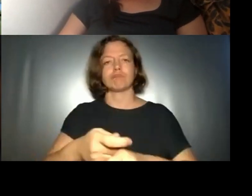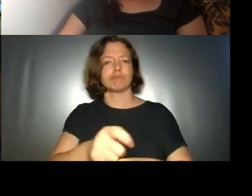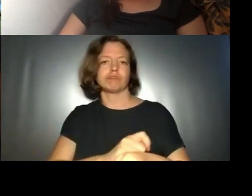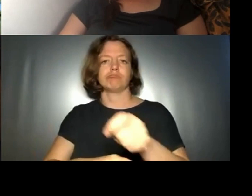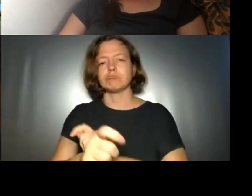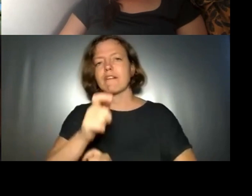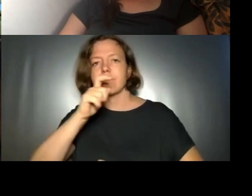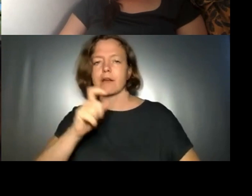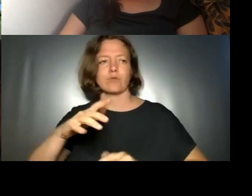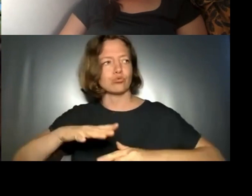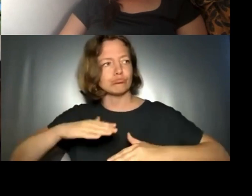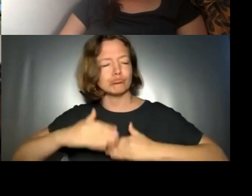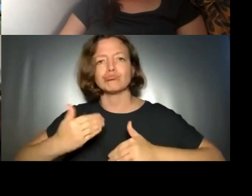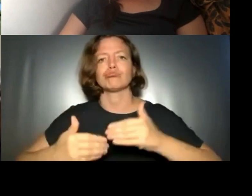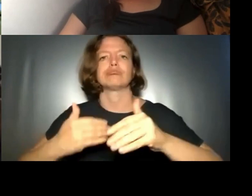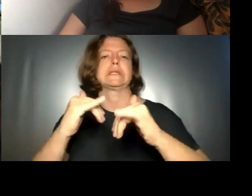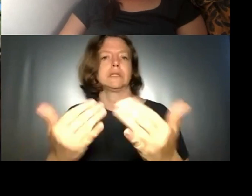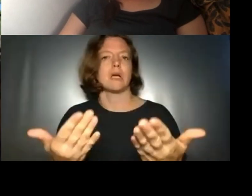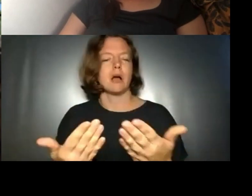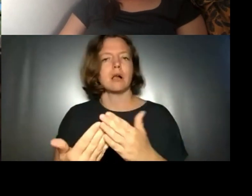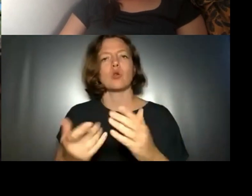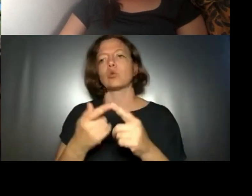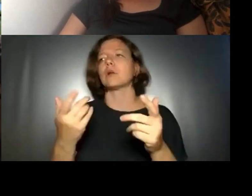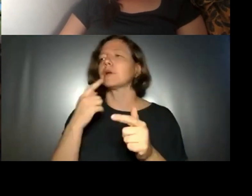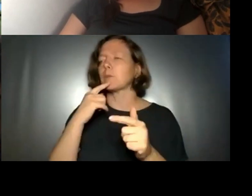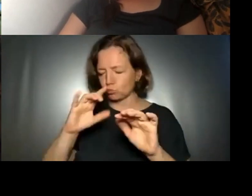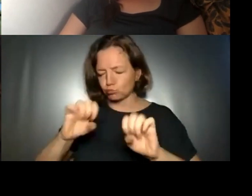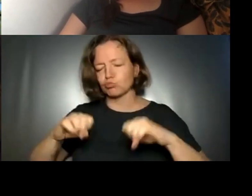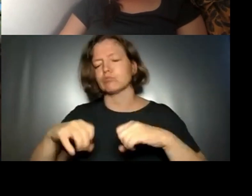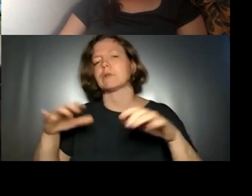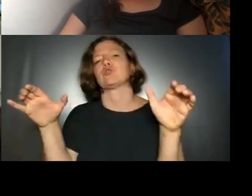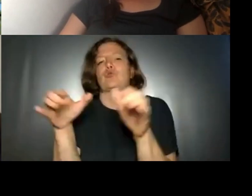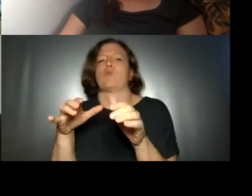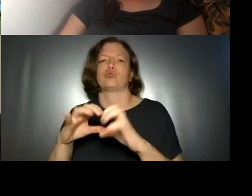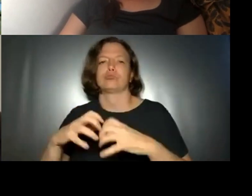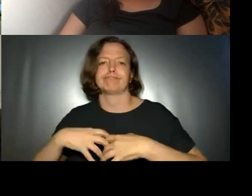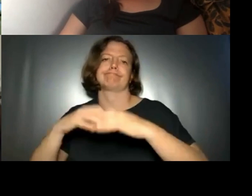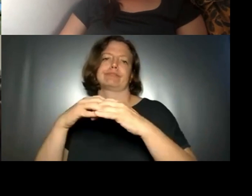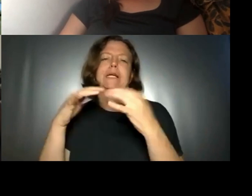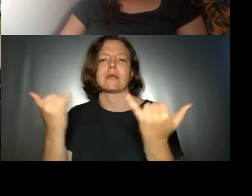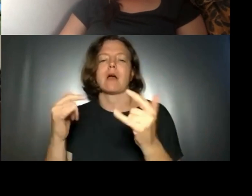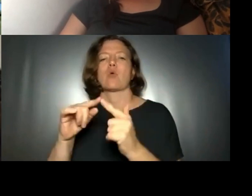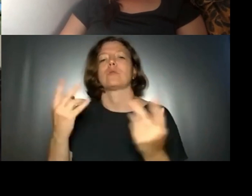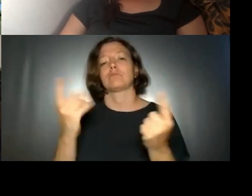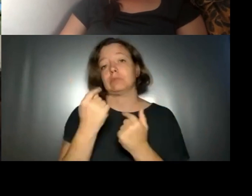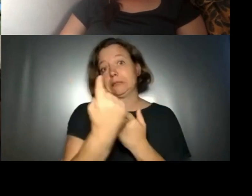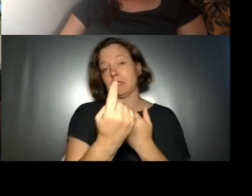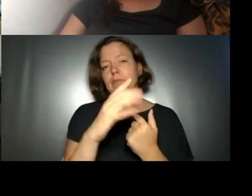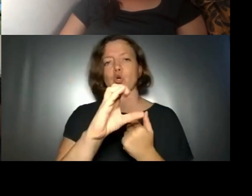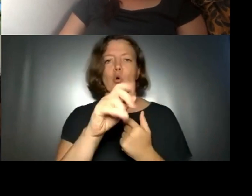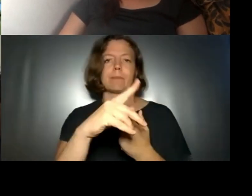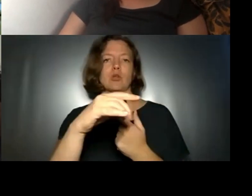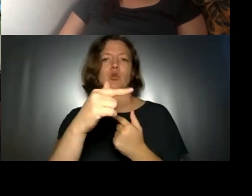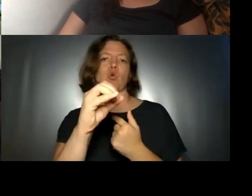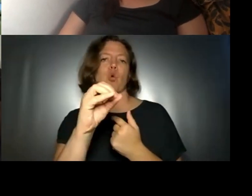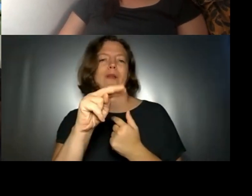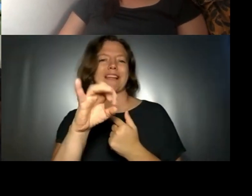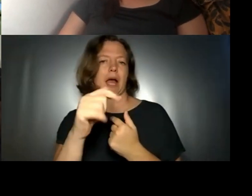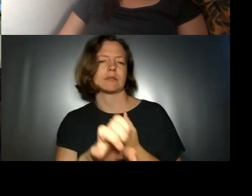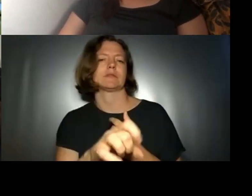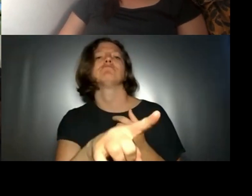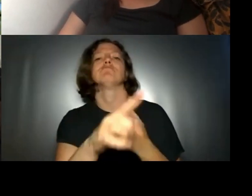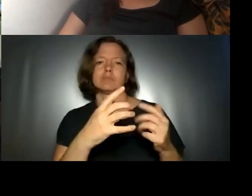creating a symposium or like you with Criptonite creating a show where, as you said it, newcomers can have a space.